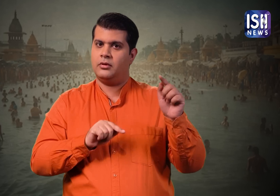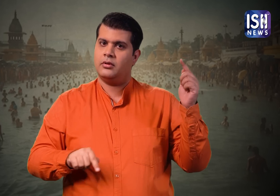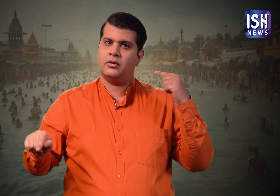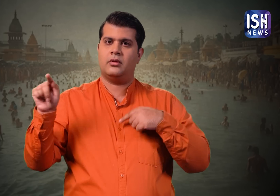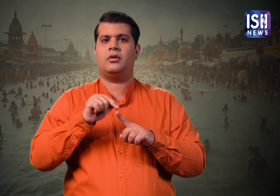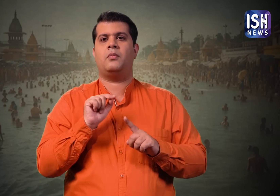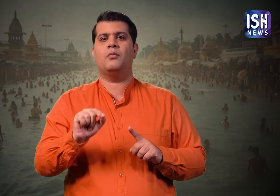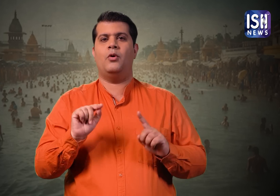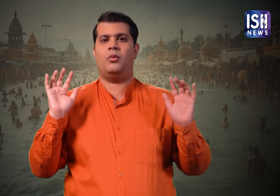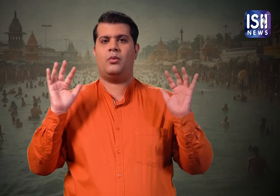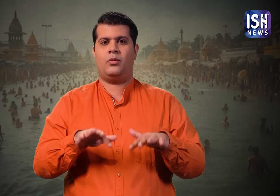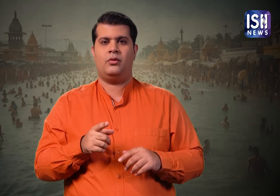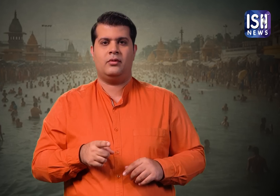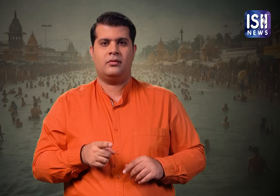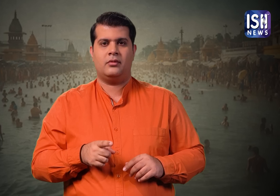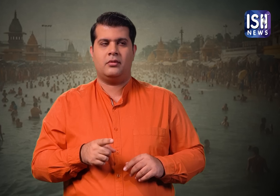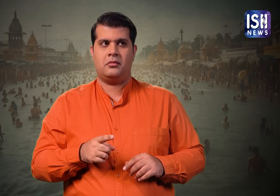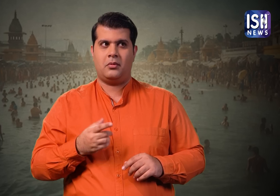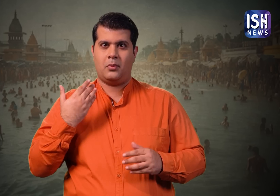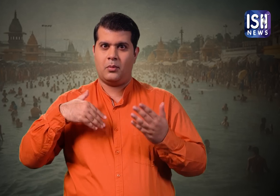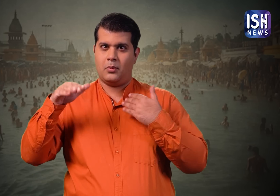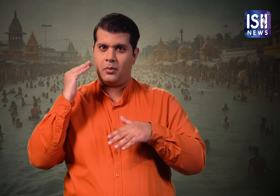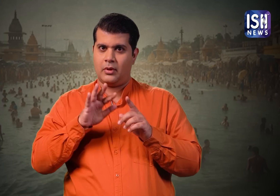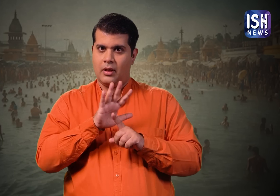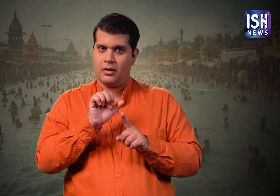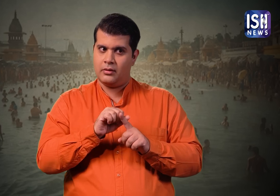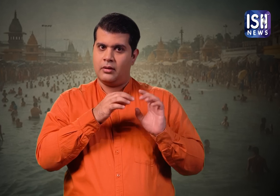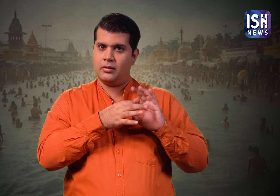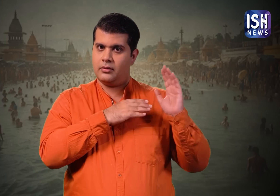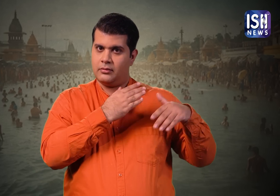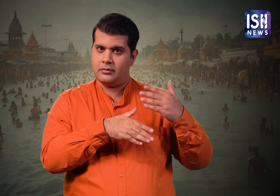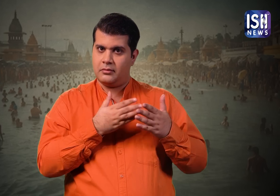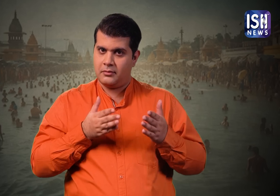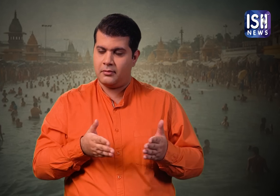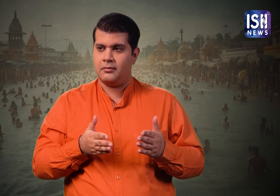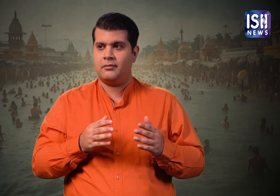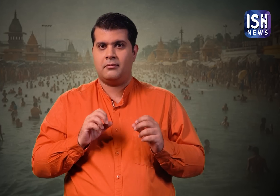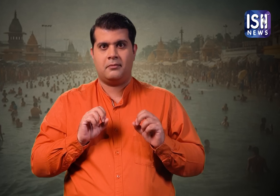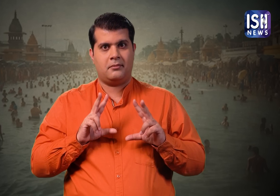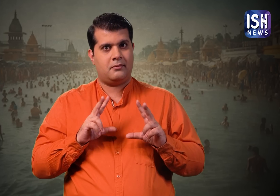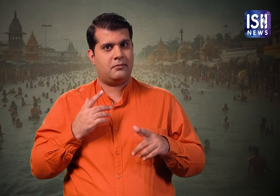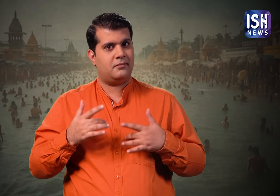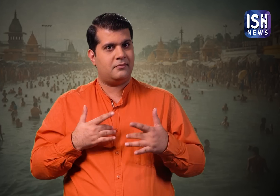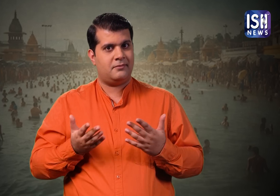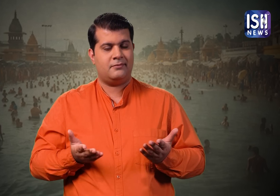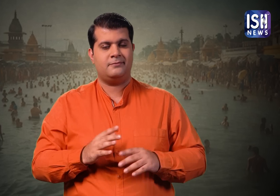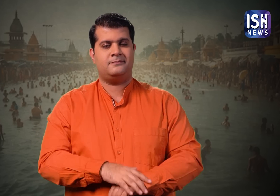So this is why Kumbh Mela is held. It is an interesting, ancient Indian culture.